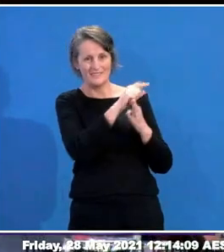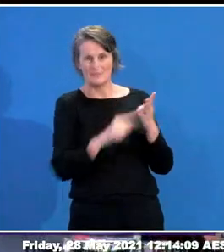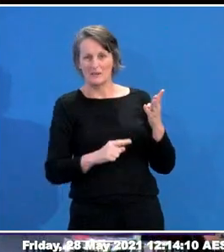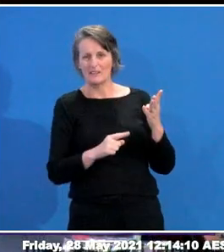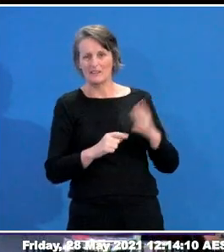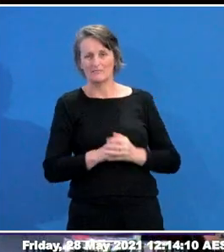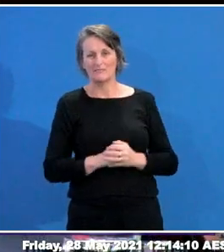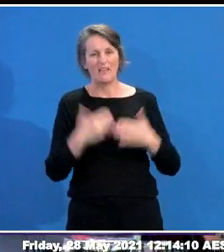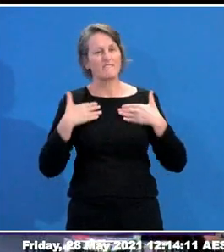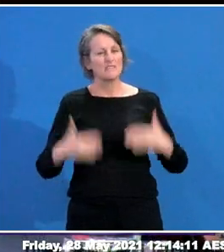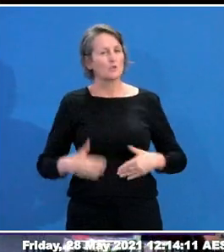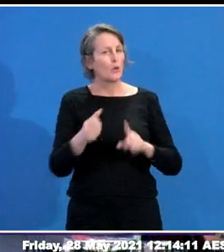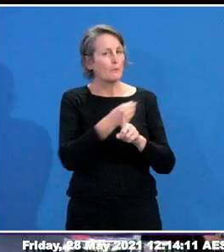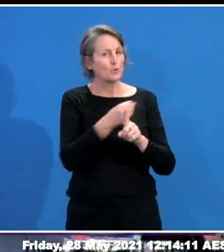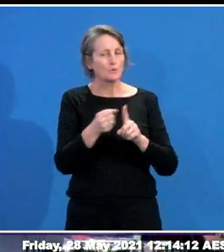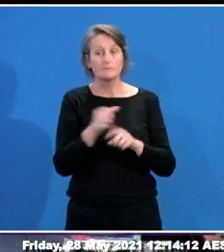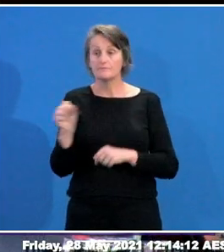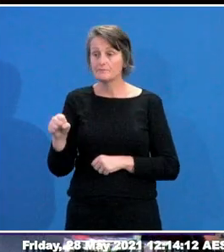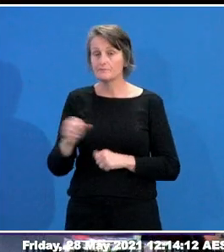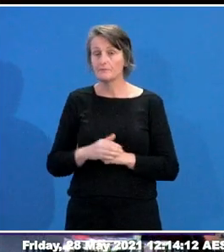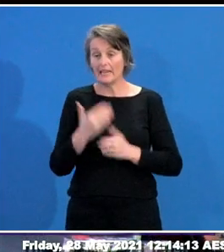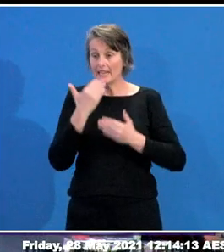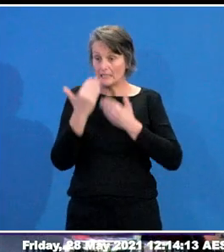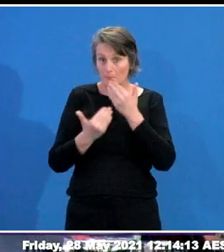Yes. And then it describes the incident. Yes.